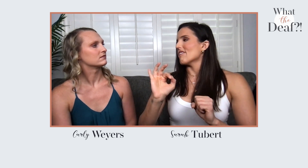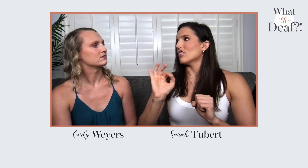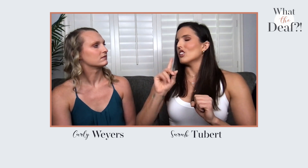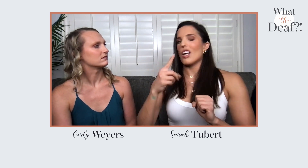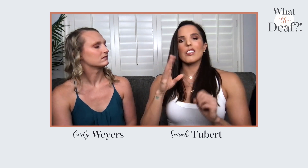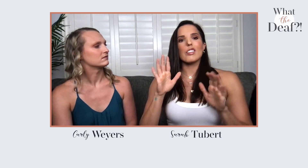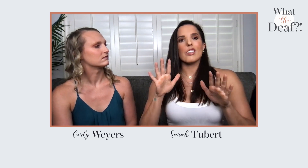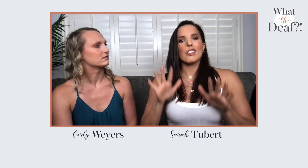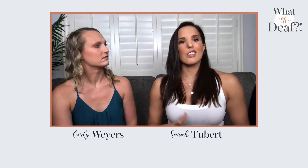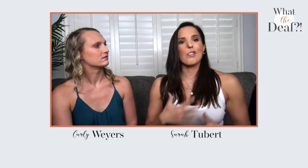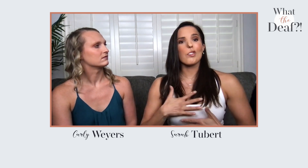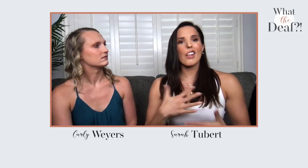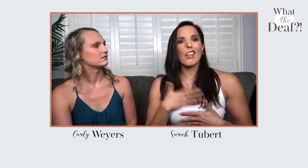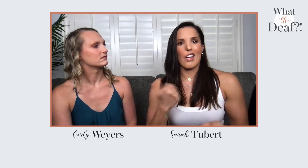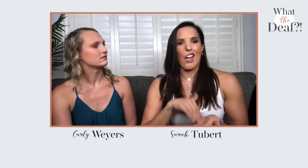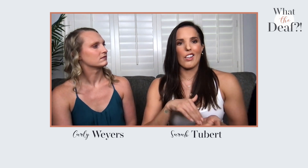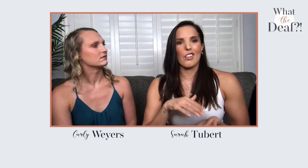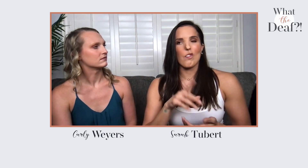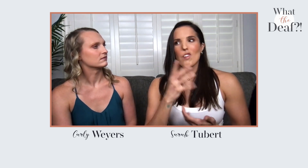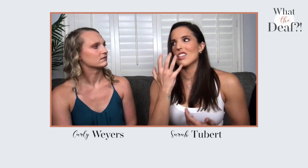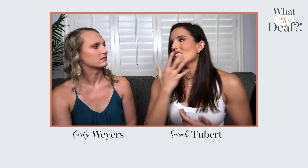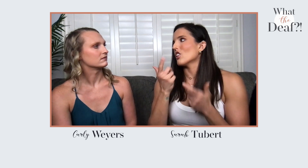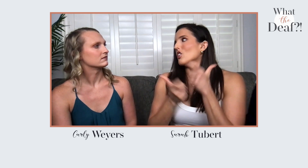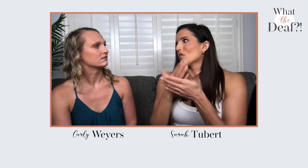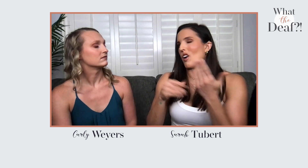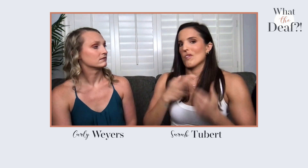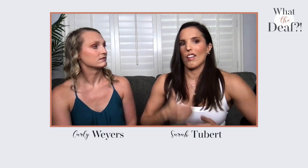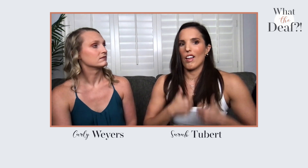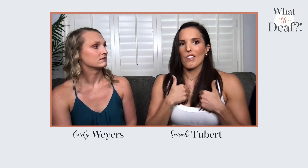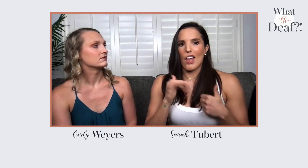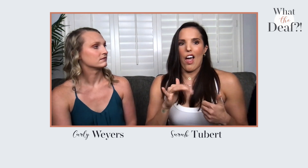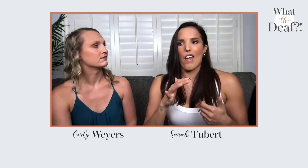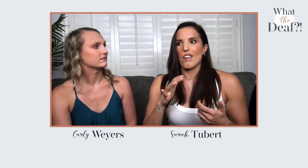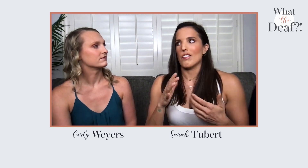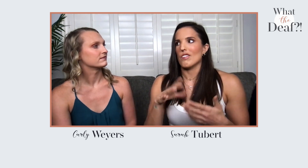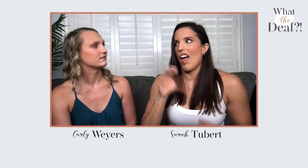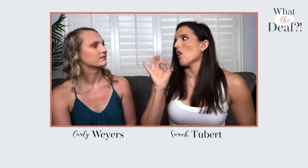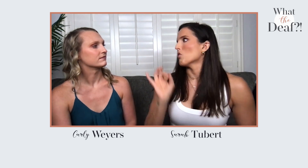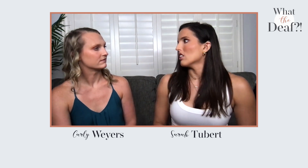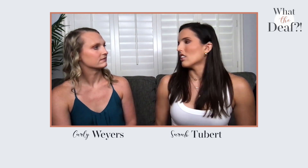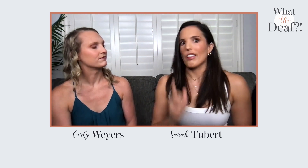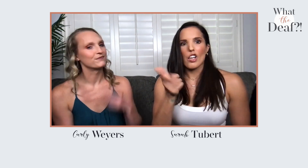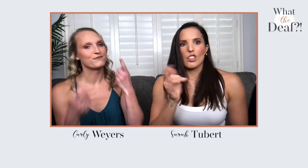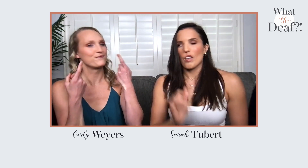So that freedom of just being grounded and breathing again, was a huge part of my life that I found.